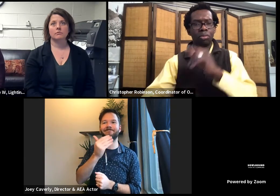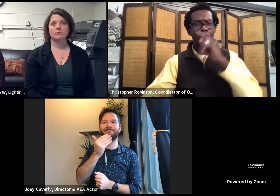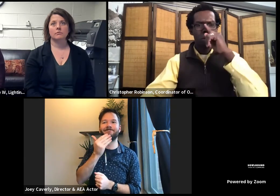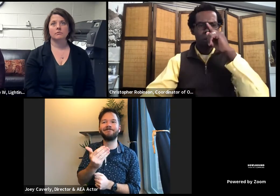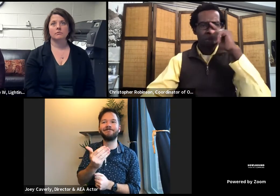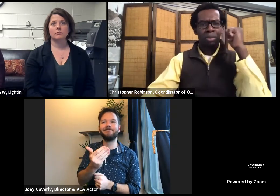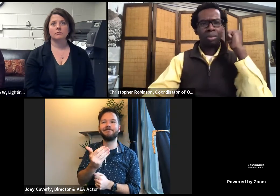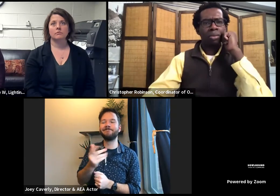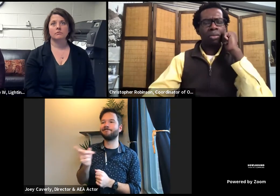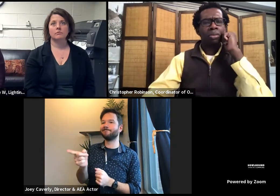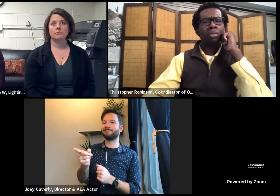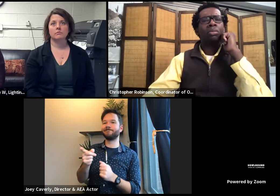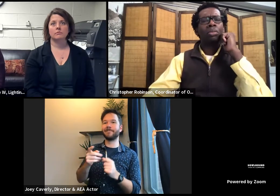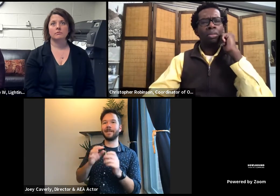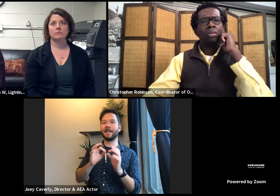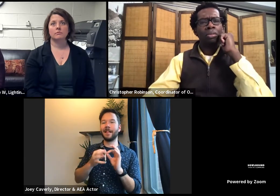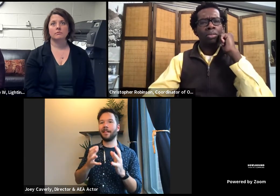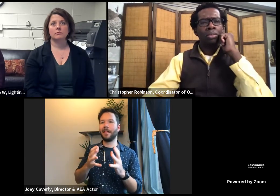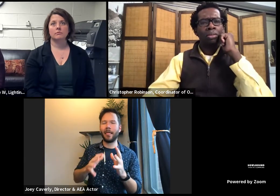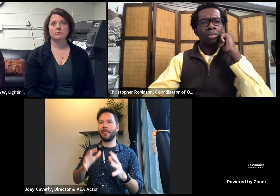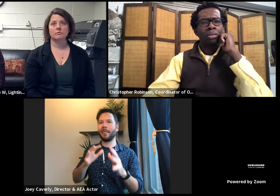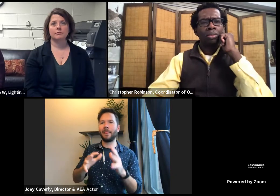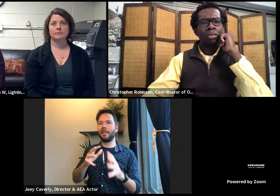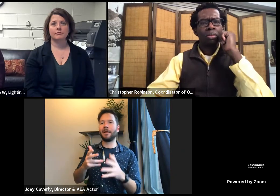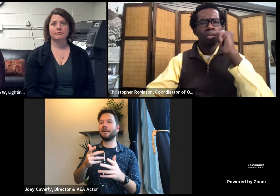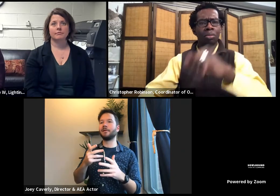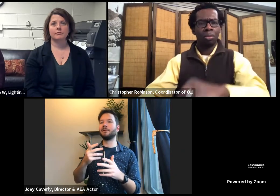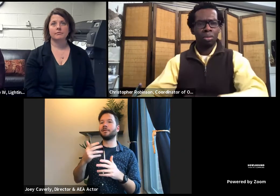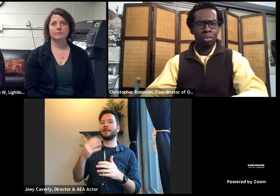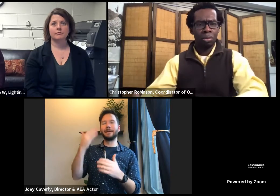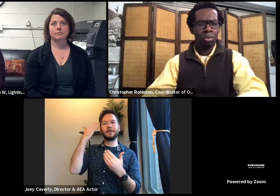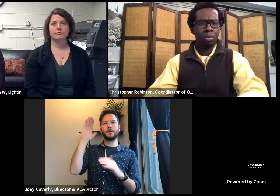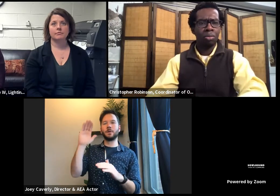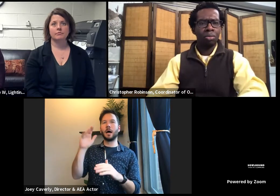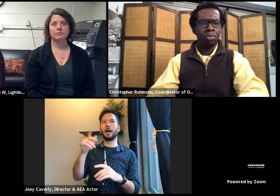that were provided were not great.